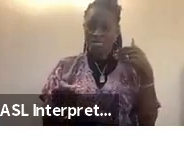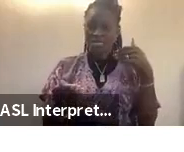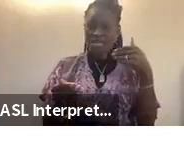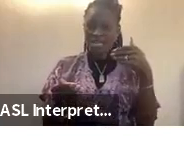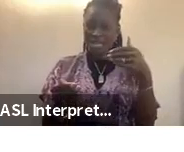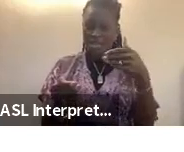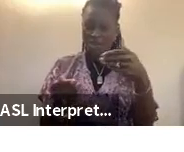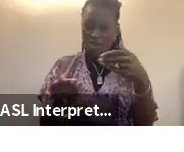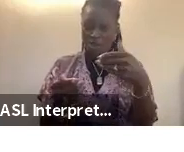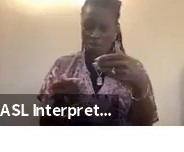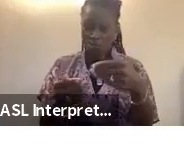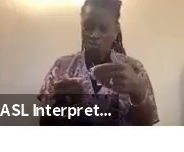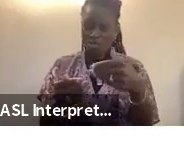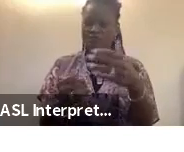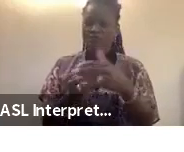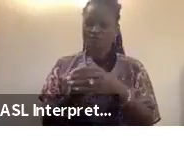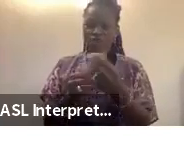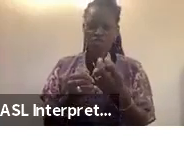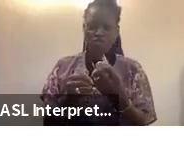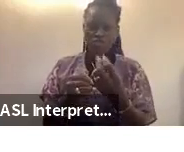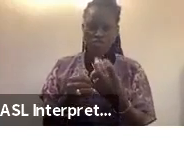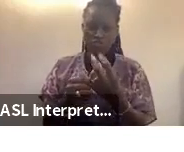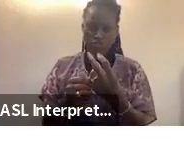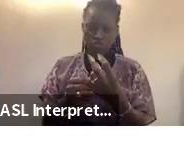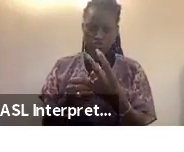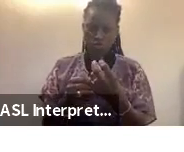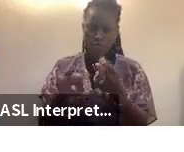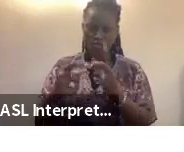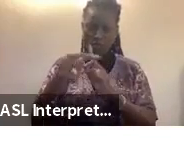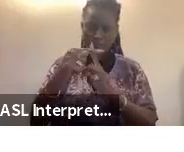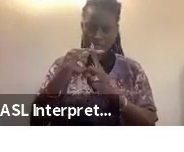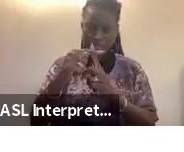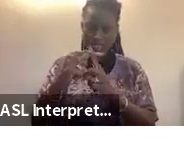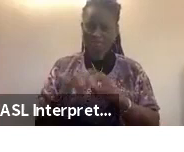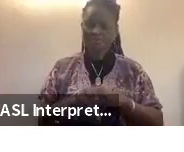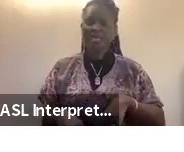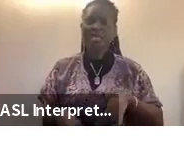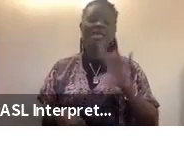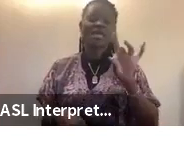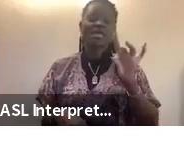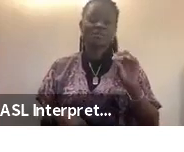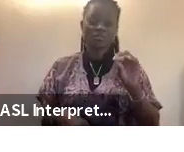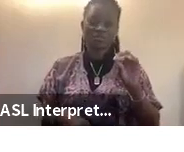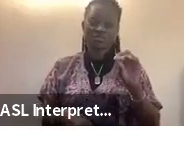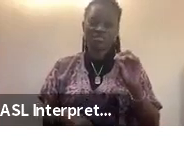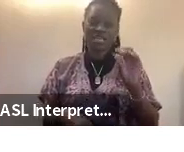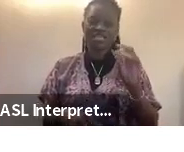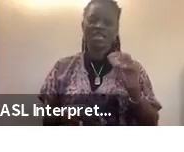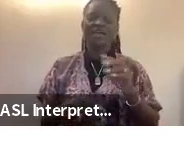eligible population nearing 80% vaccinated in our community, we're at 78%